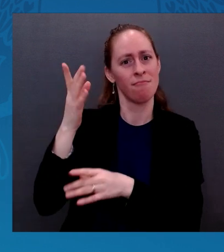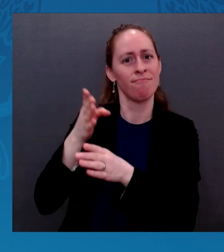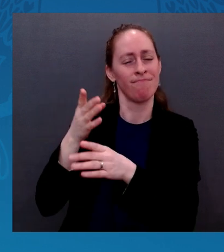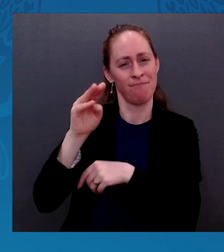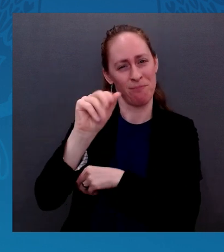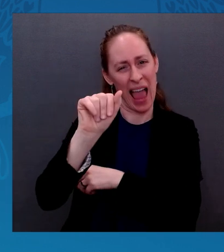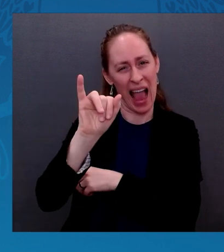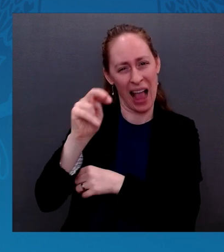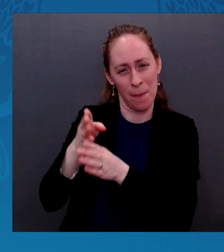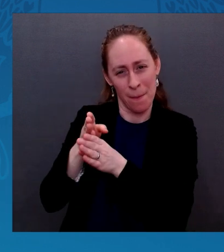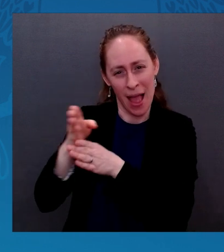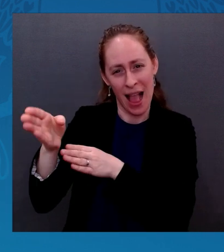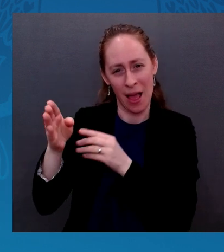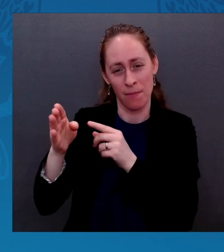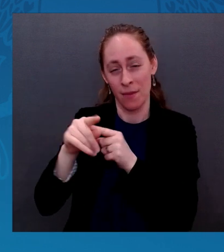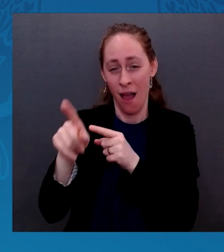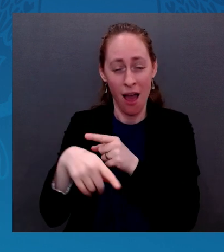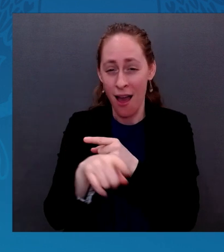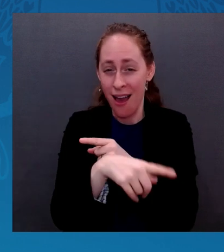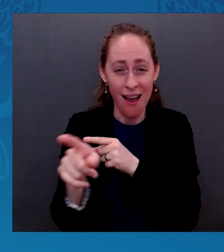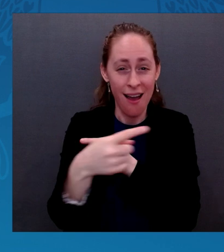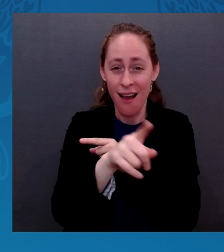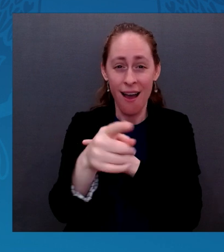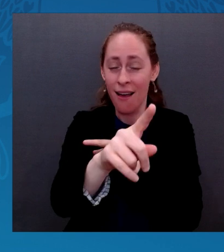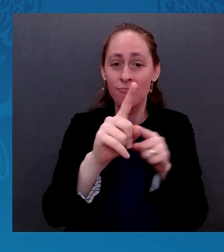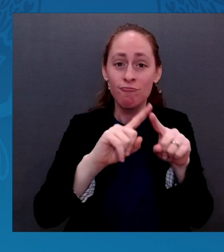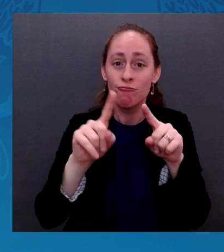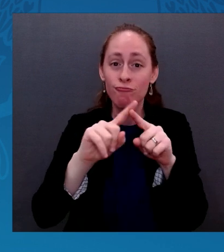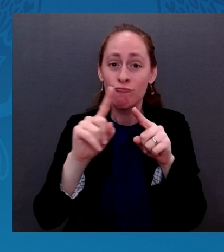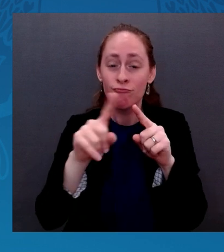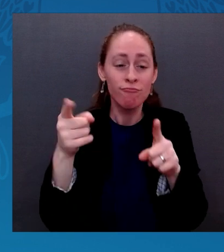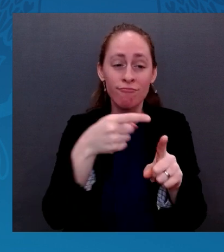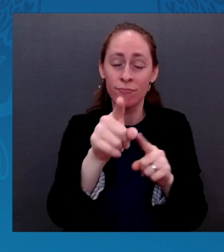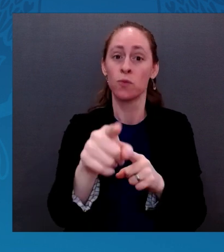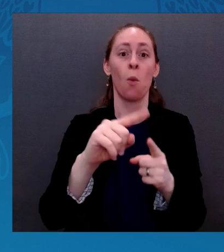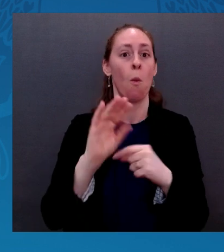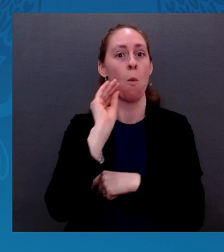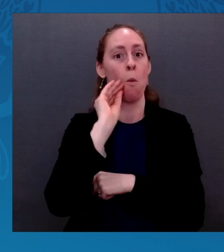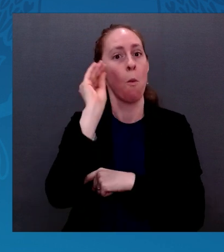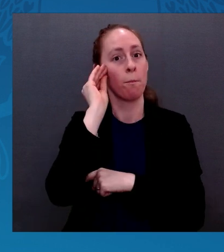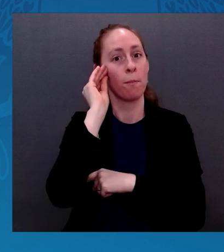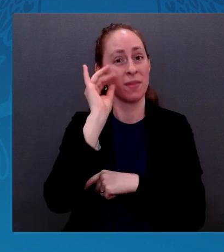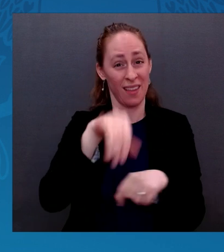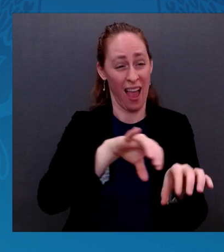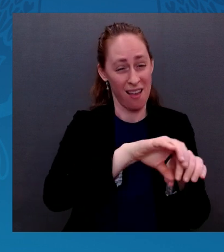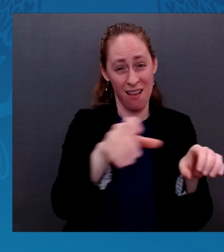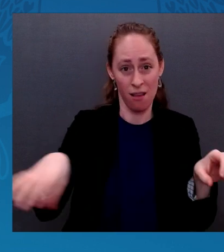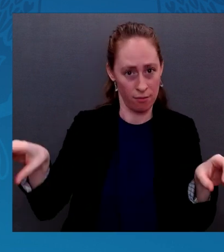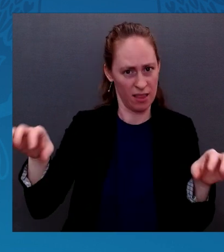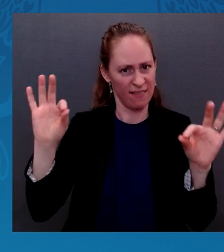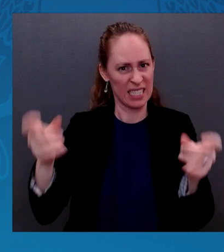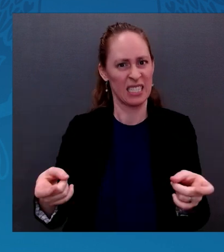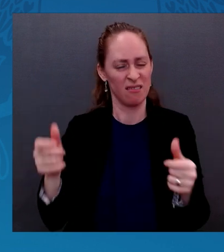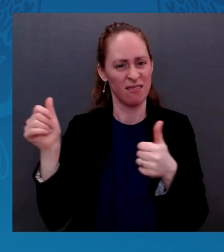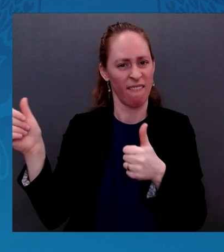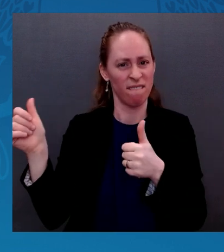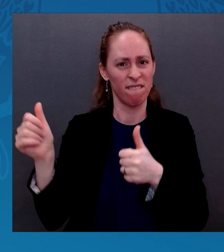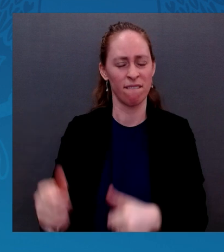Nor taking up that force says you don't have to be in a certain economic position to have access to clean water.